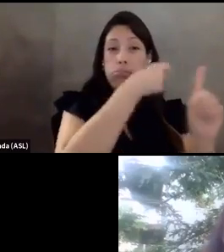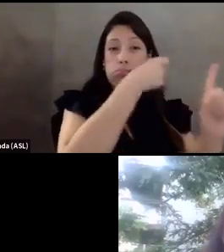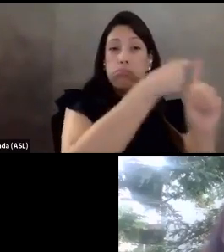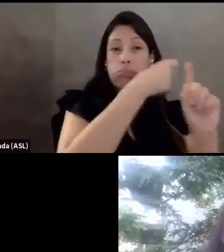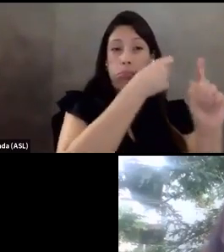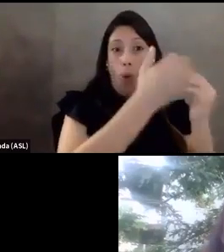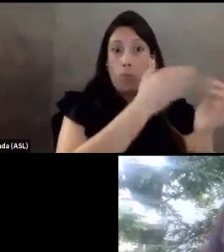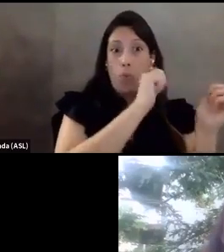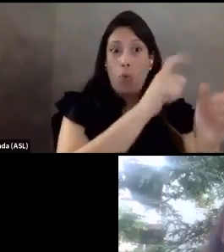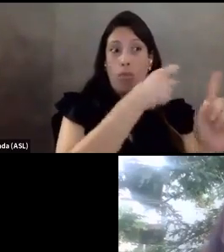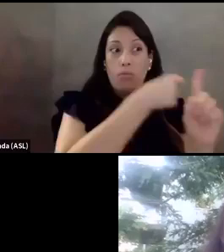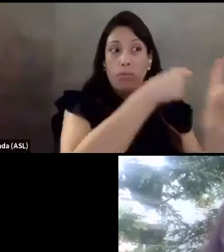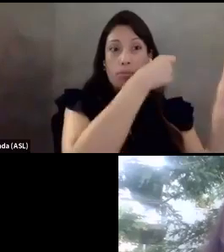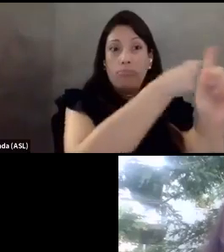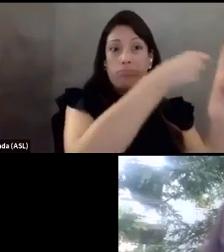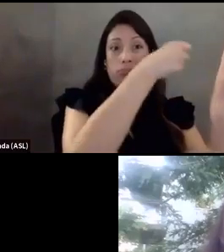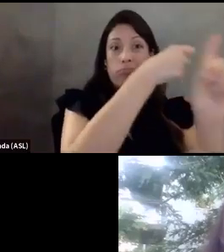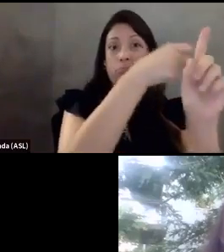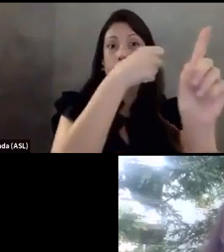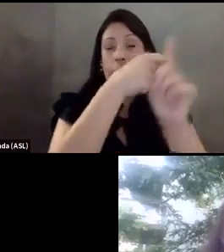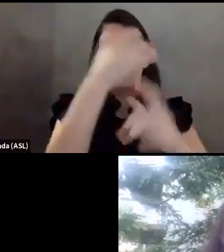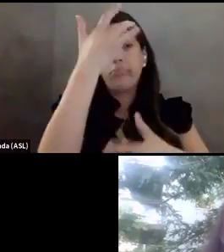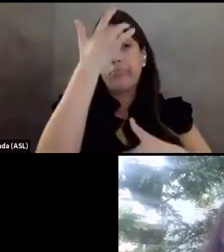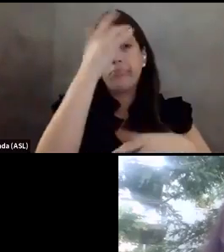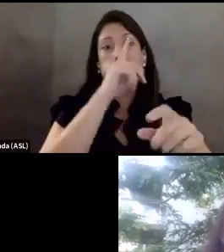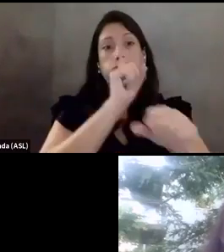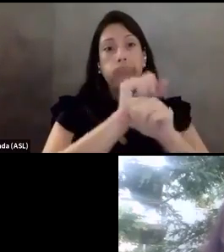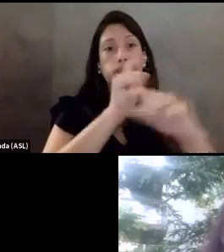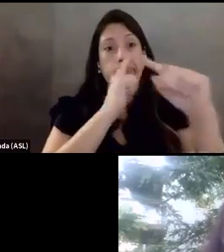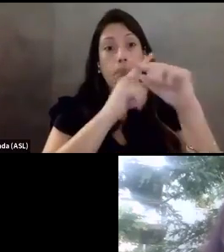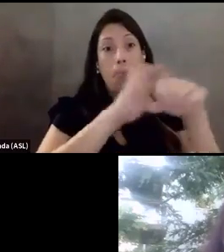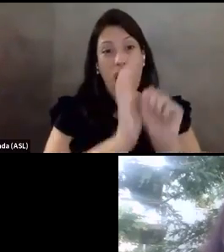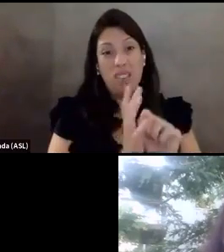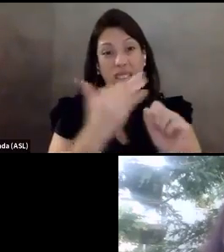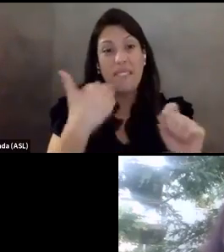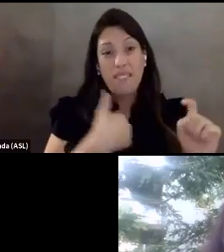more than 20 residents and staff?